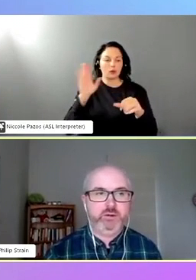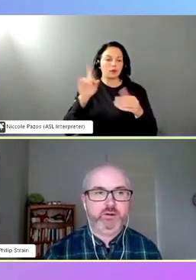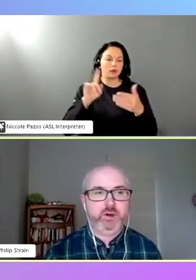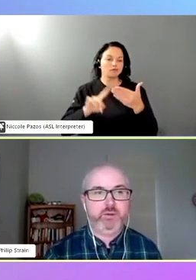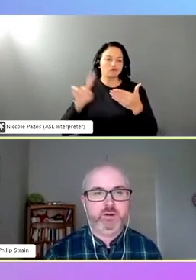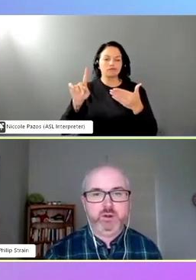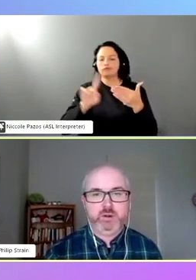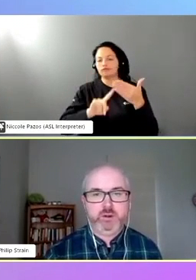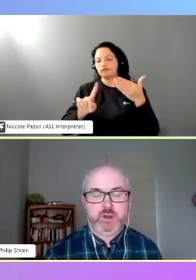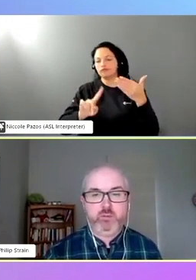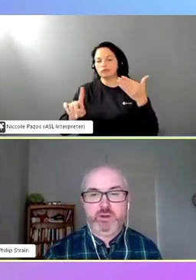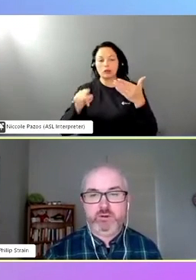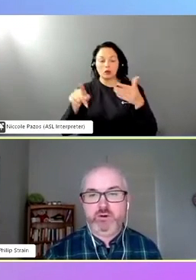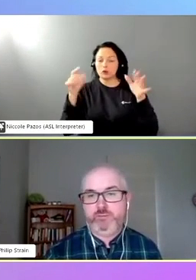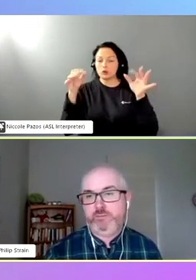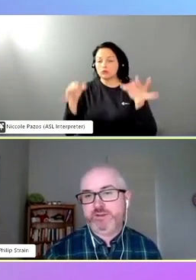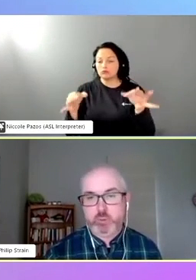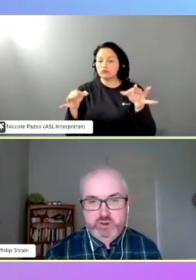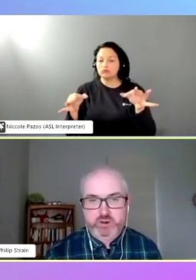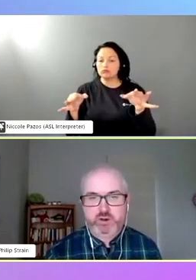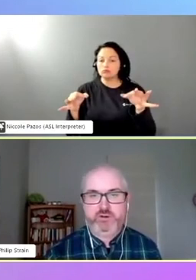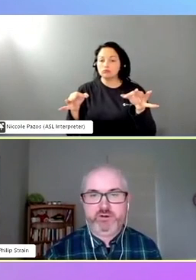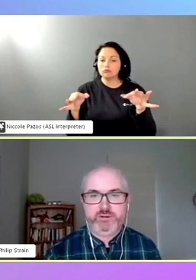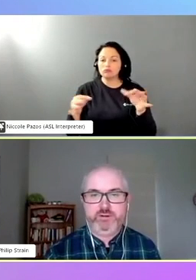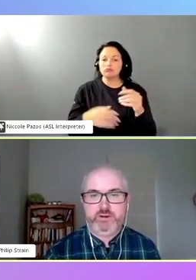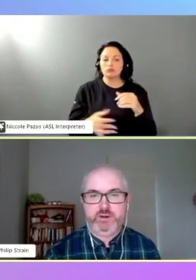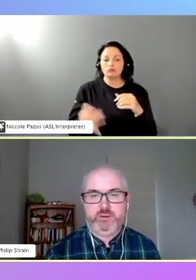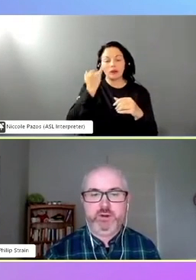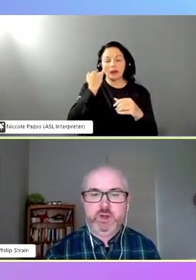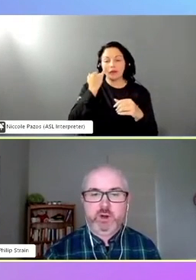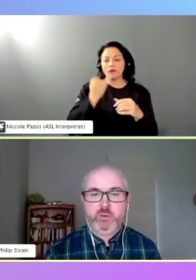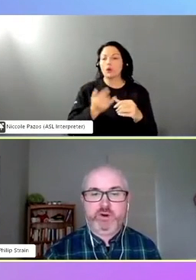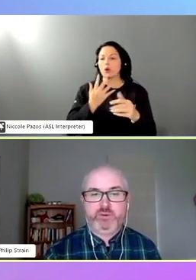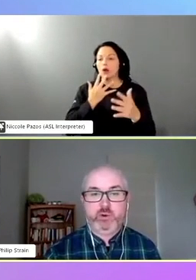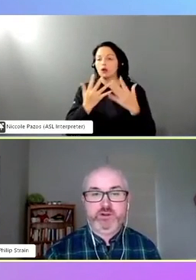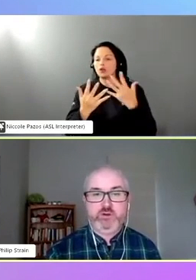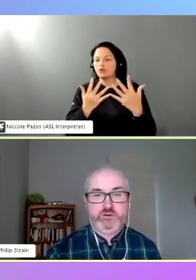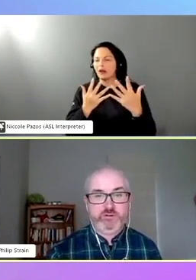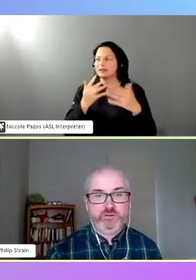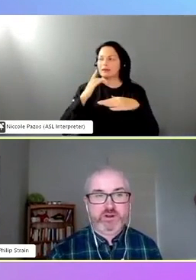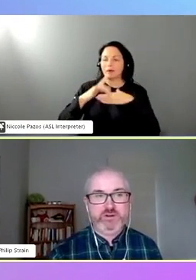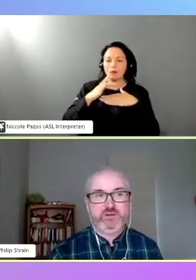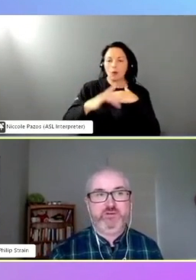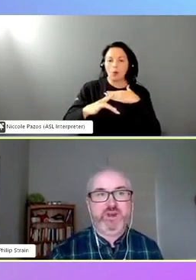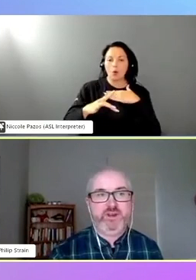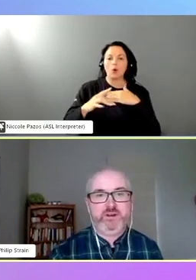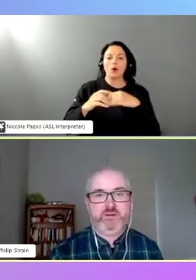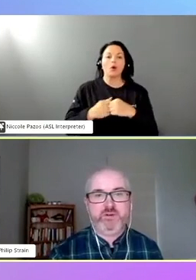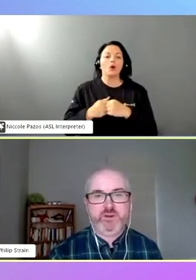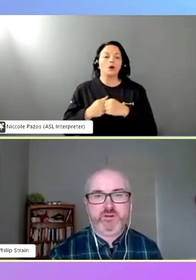on the board more perceivable. We need to transform all of the visual information that we have